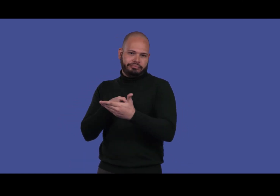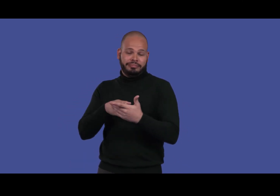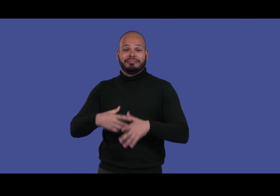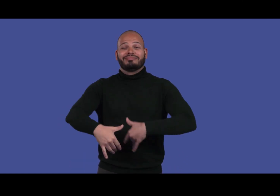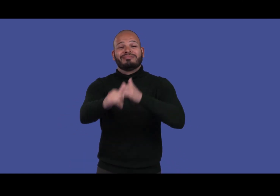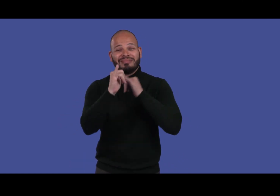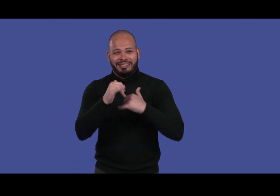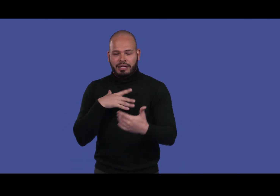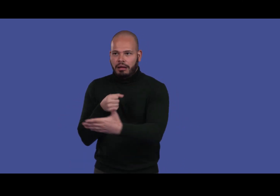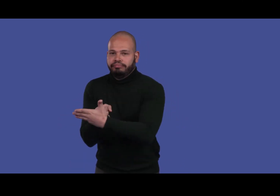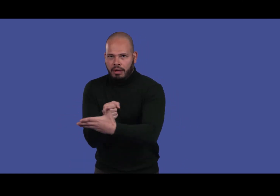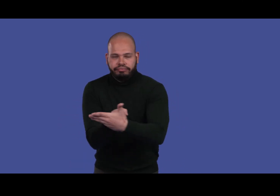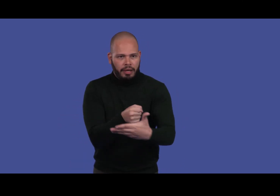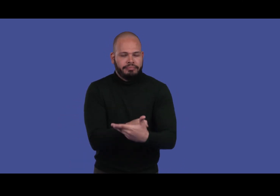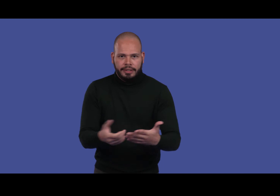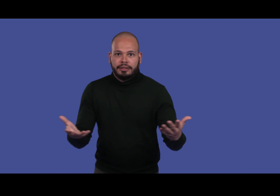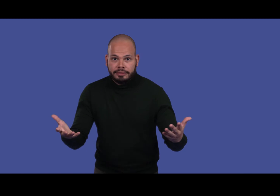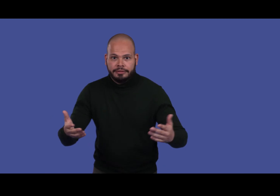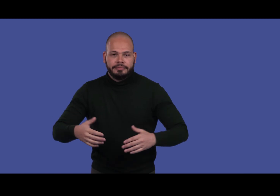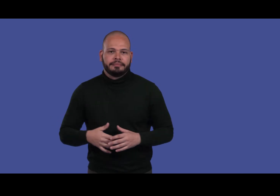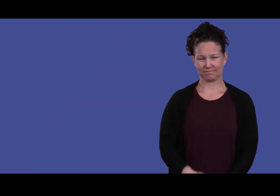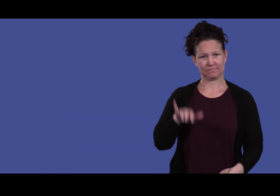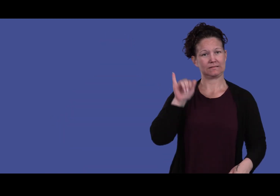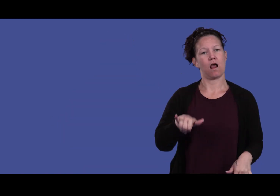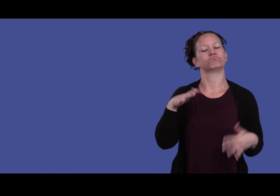I have encountered these systemic barriers myself.